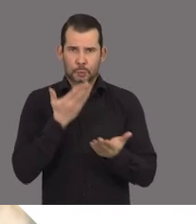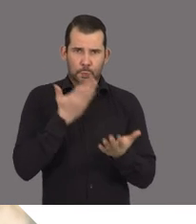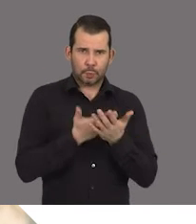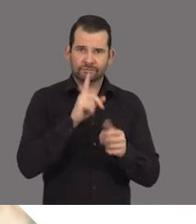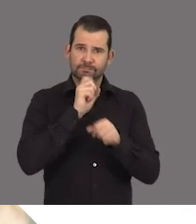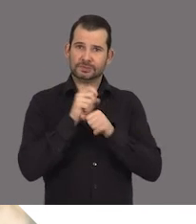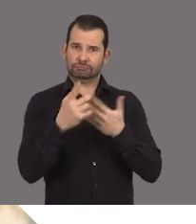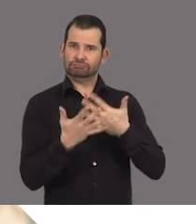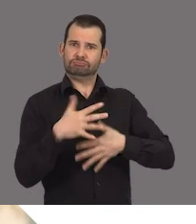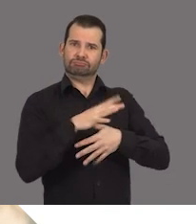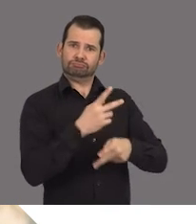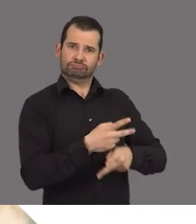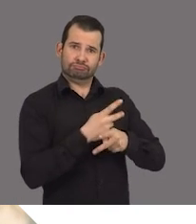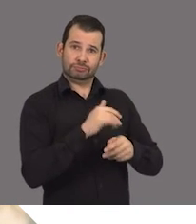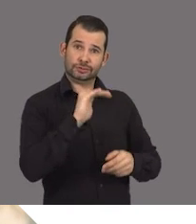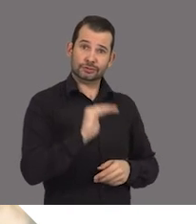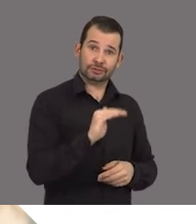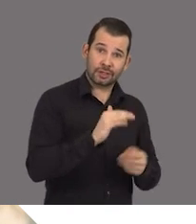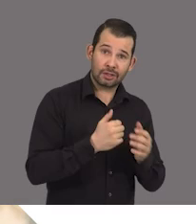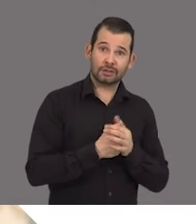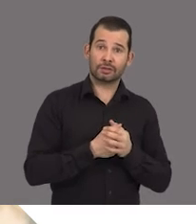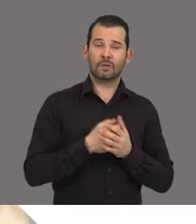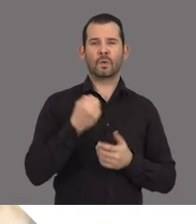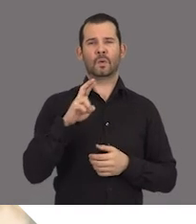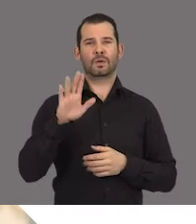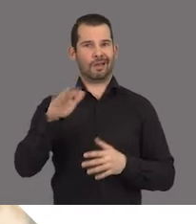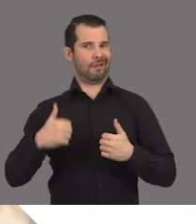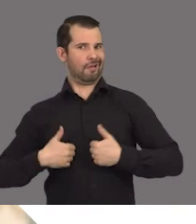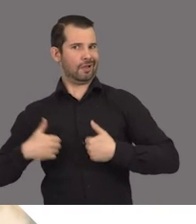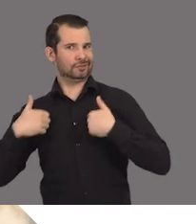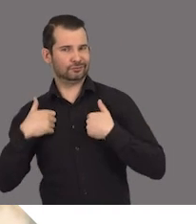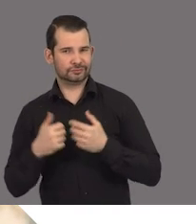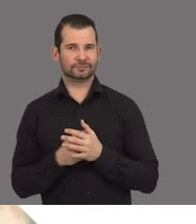proof that you are the primary caregiver of a child or your address.